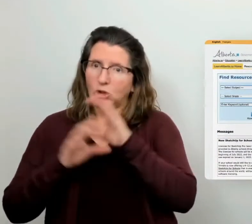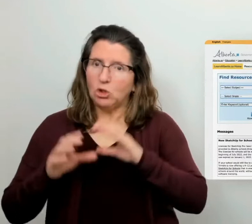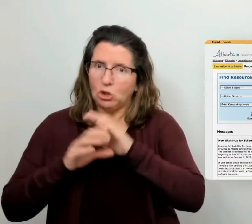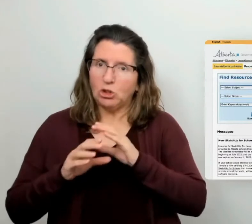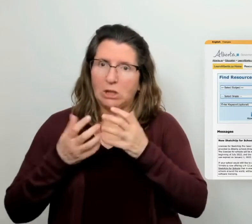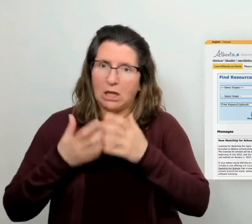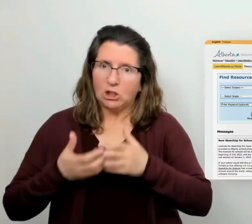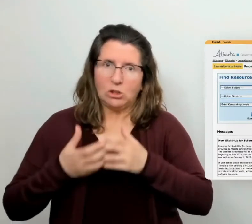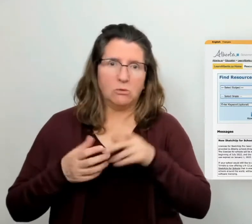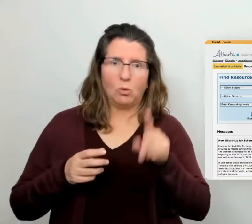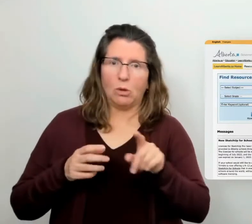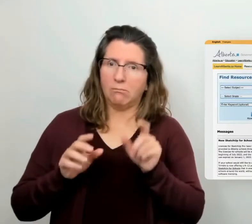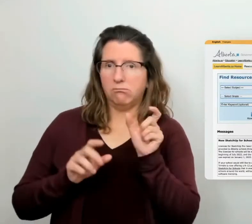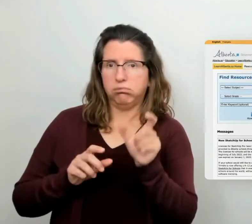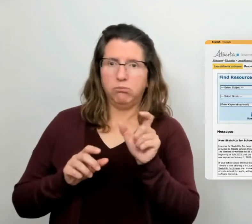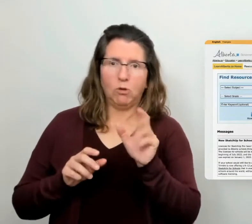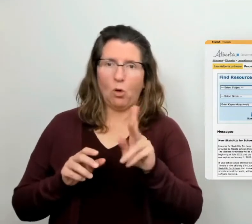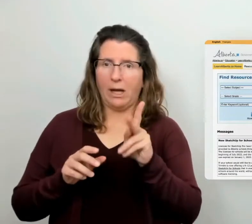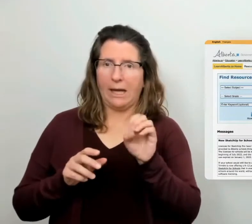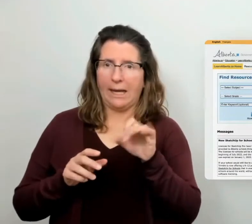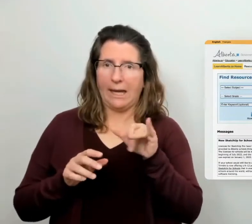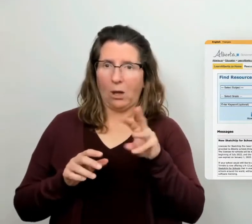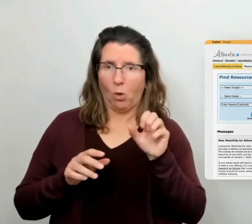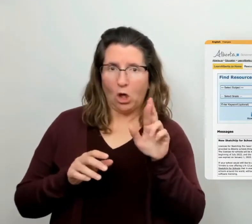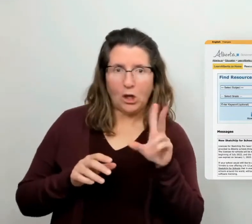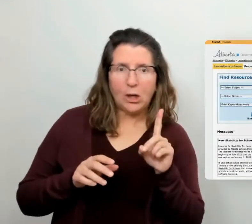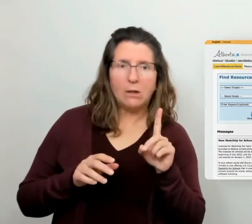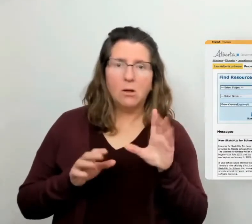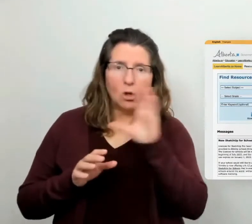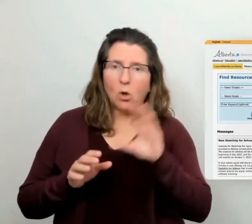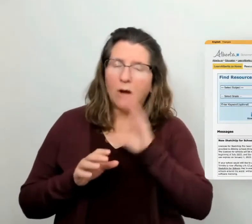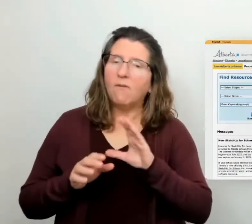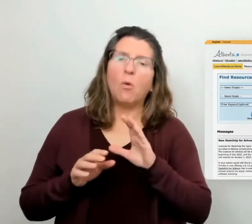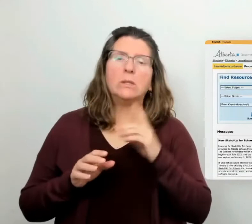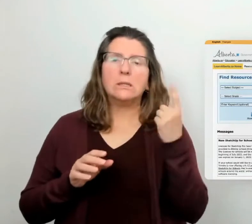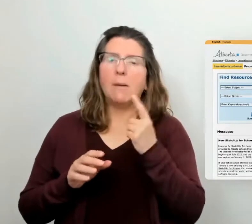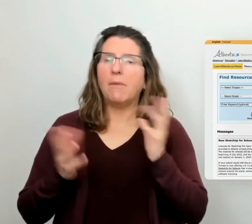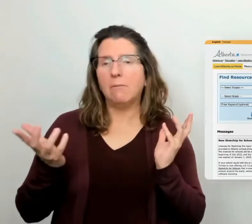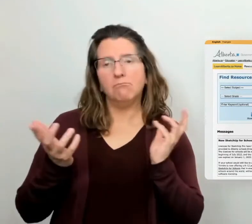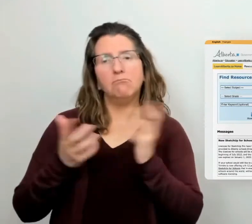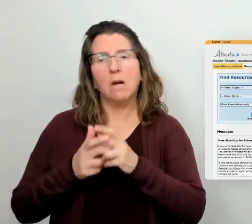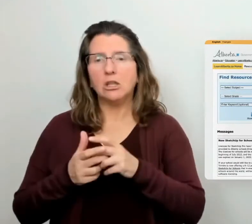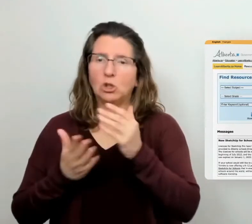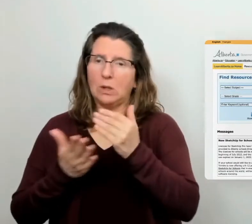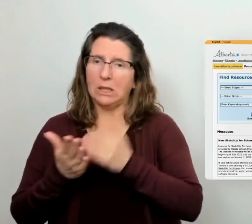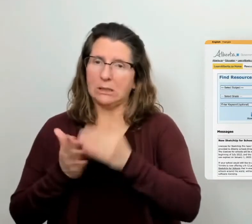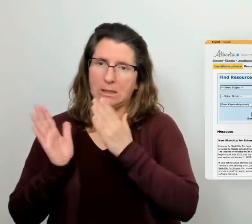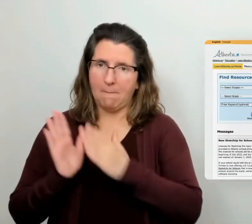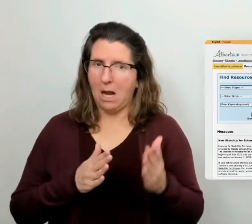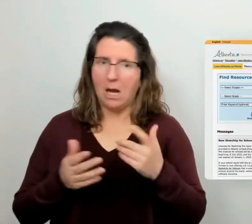It has its own search engine, so you just pop in your keywords to locate resources that you can use in your lesson plan.